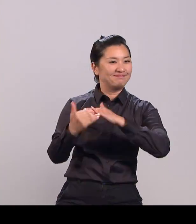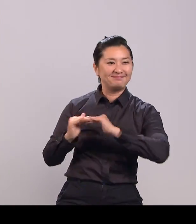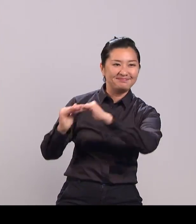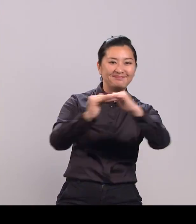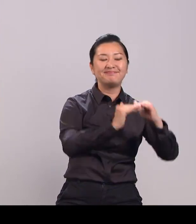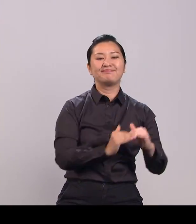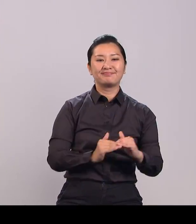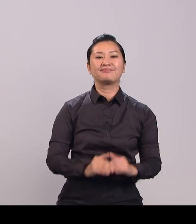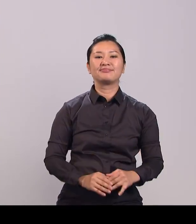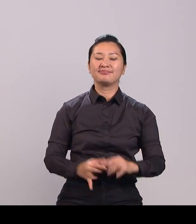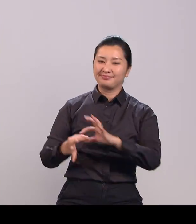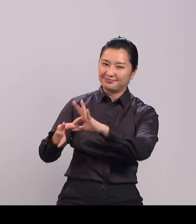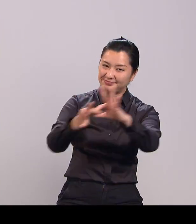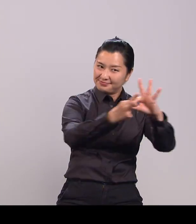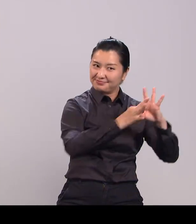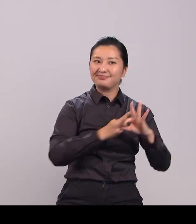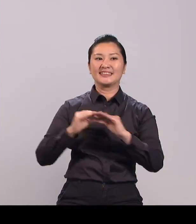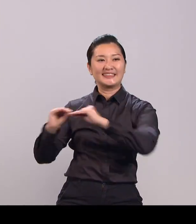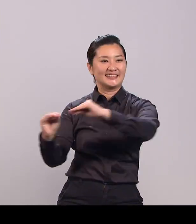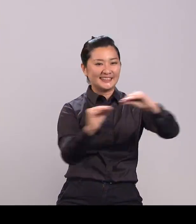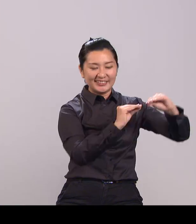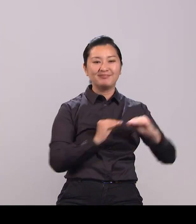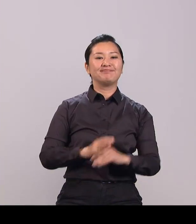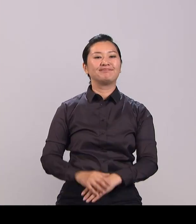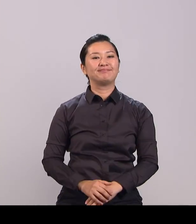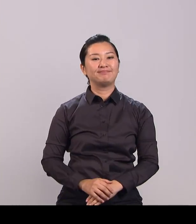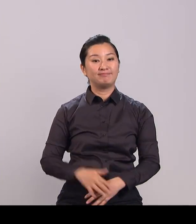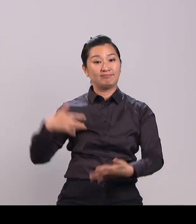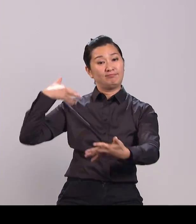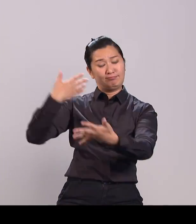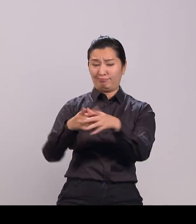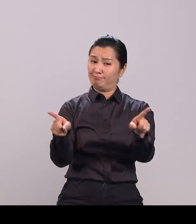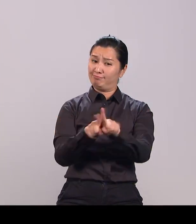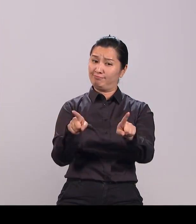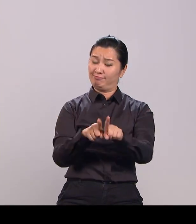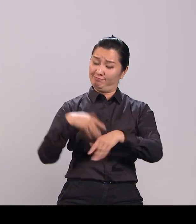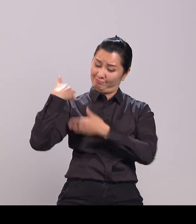It has to be so here, it has been so here, but it is not so in many other countries.